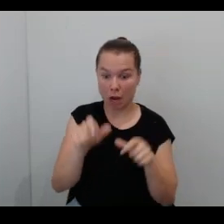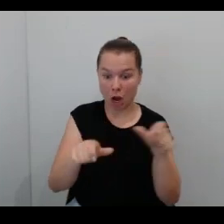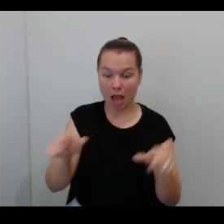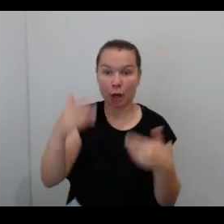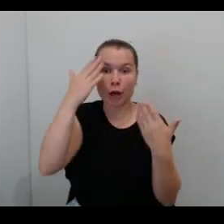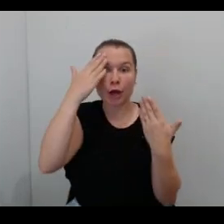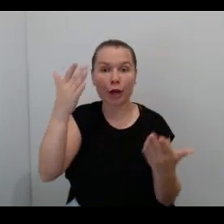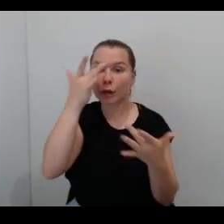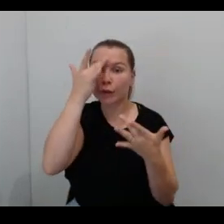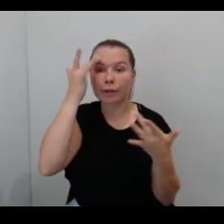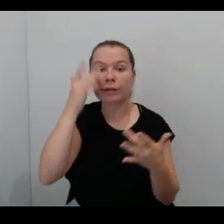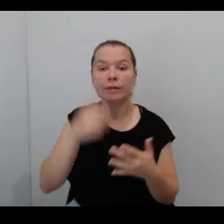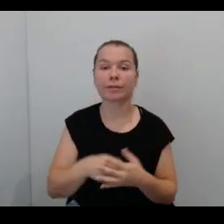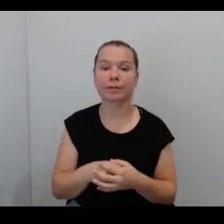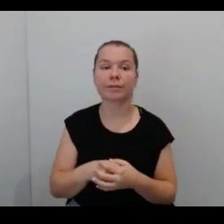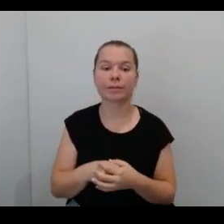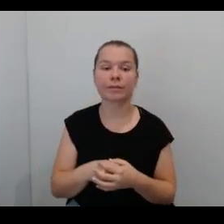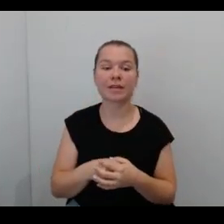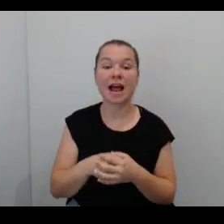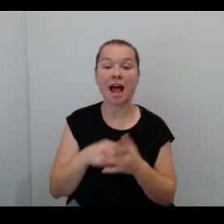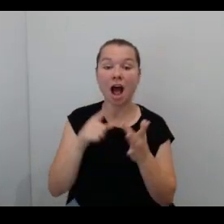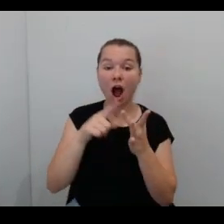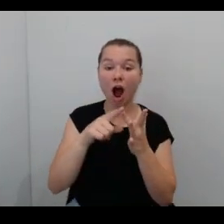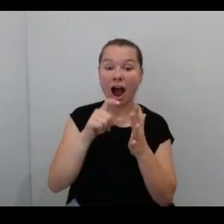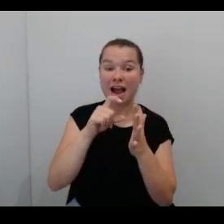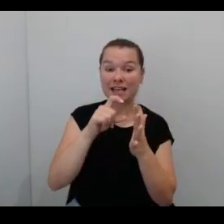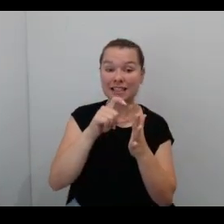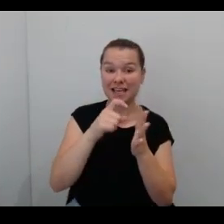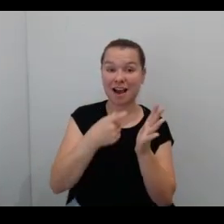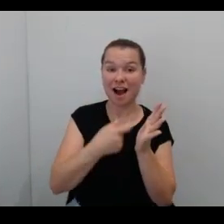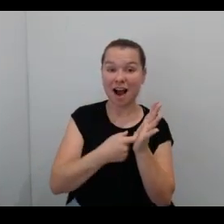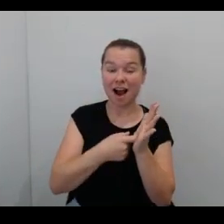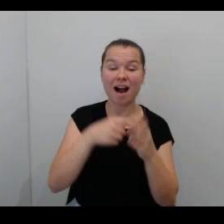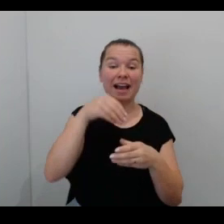If IDR doesn't change their mind...